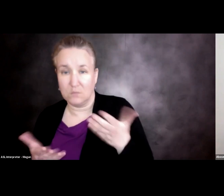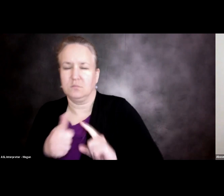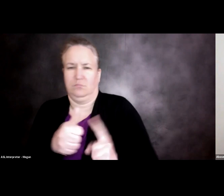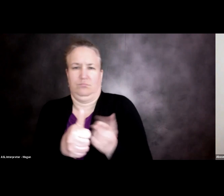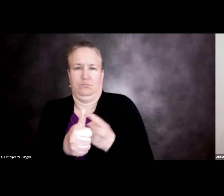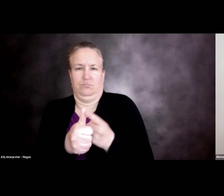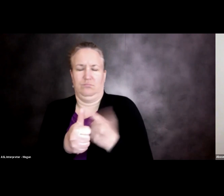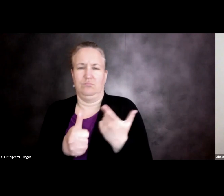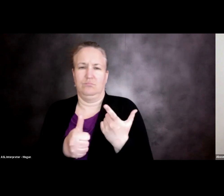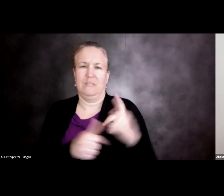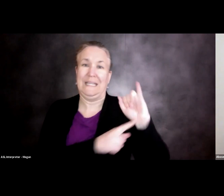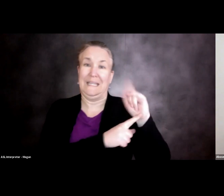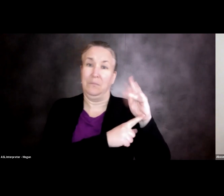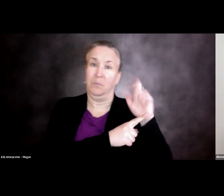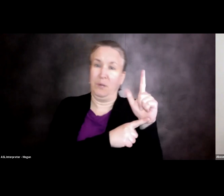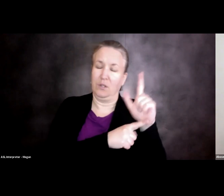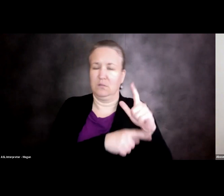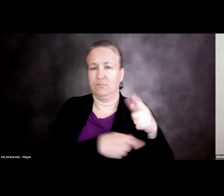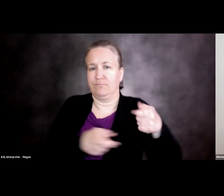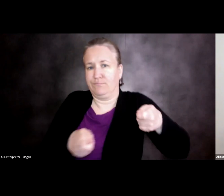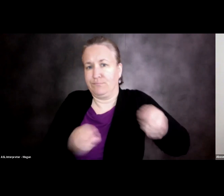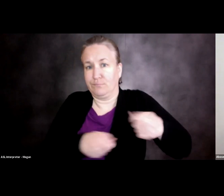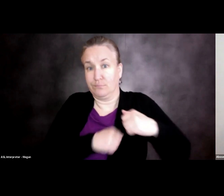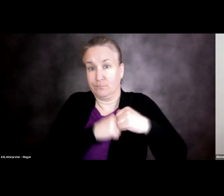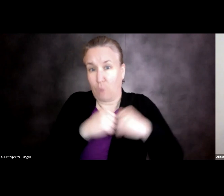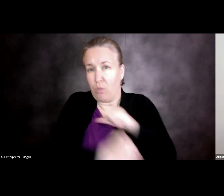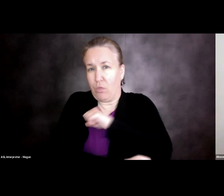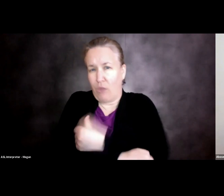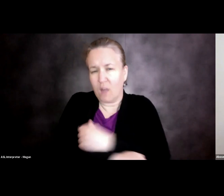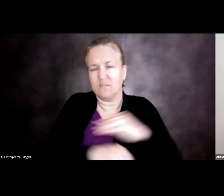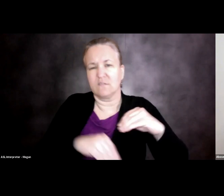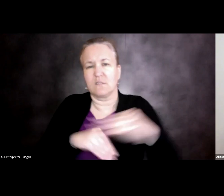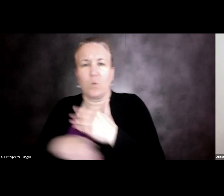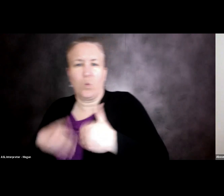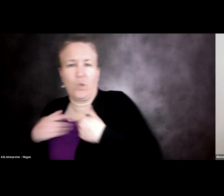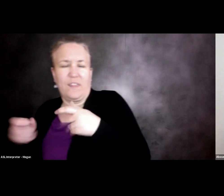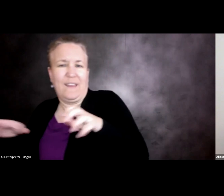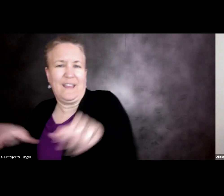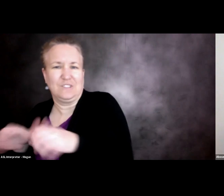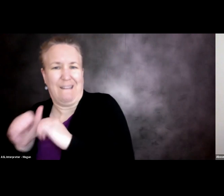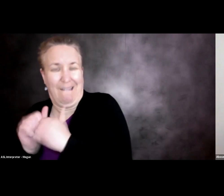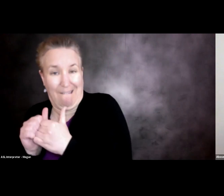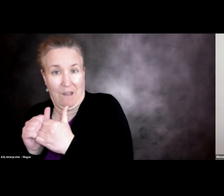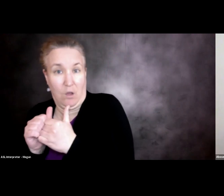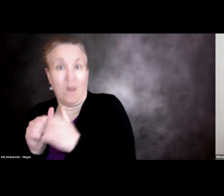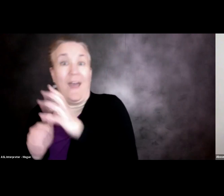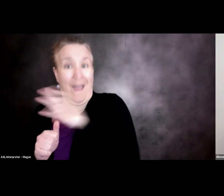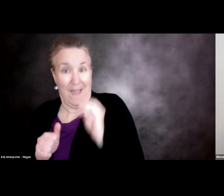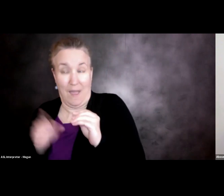did imperial structures of authority make to youth agency? Two, what difference did youth make to empire?